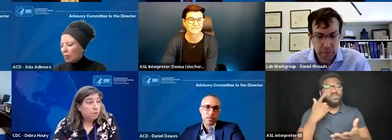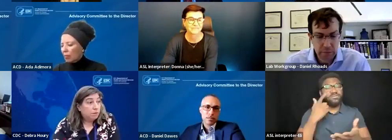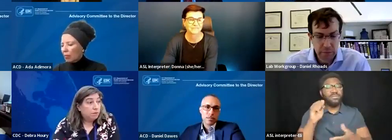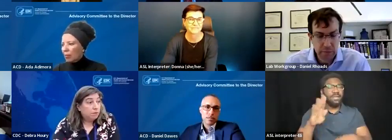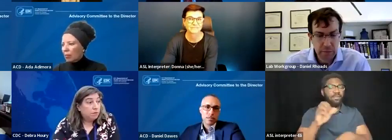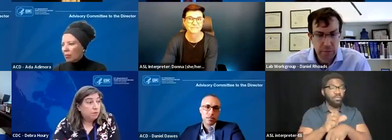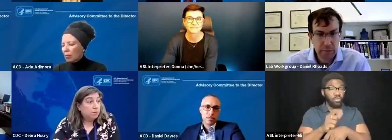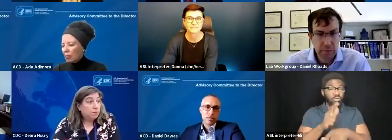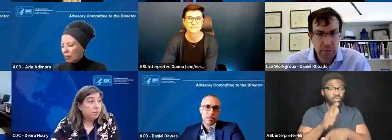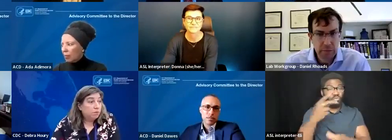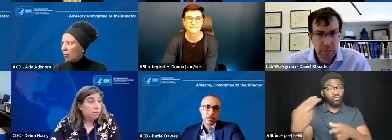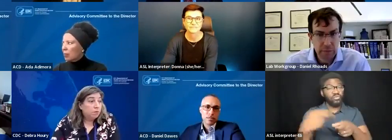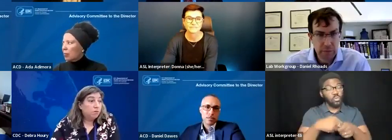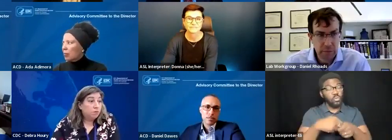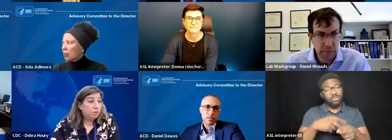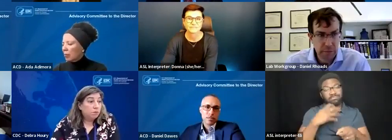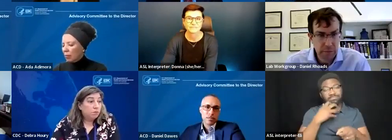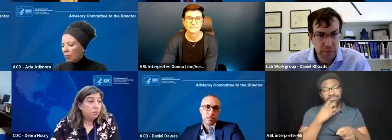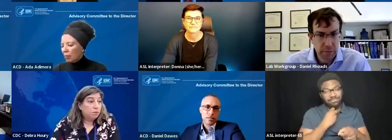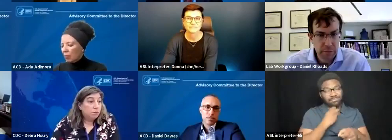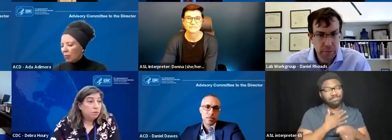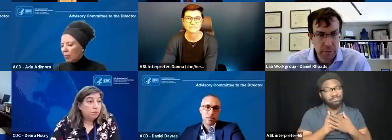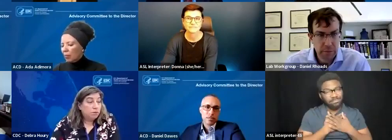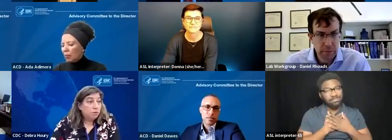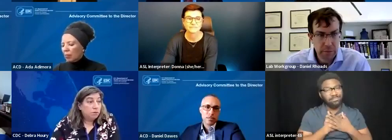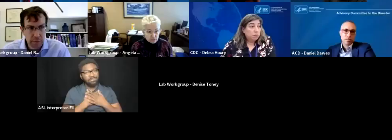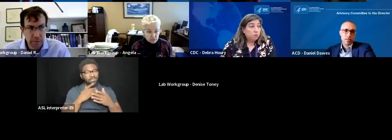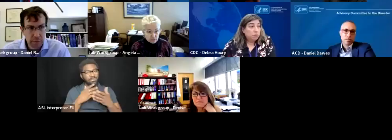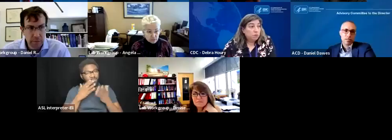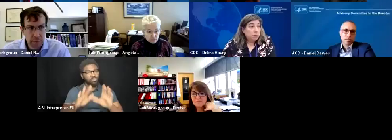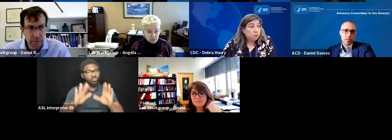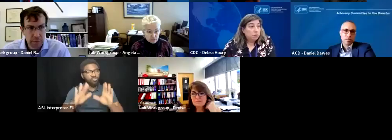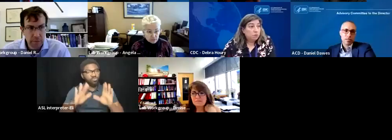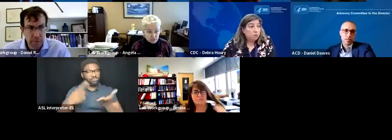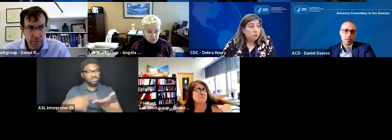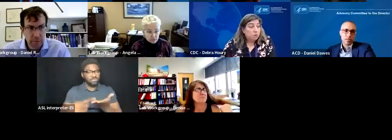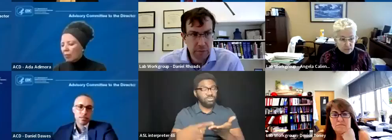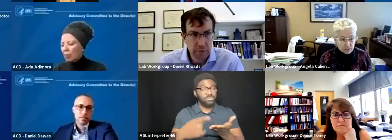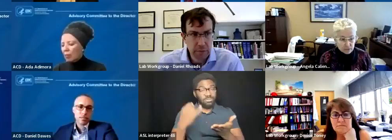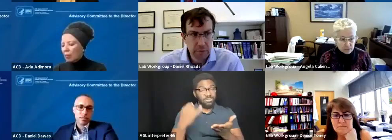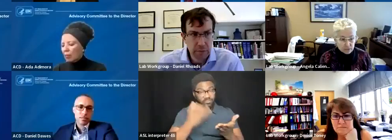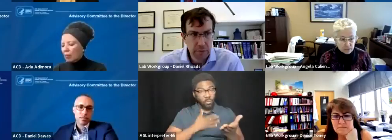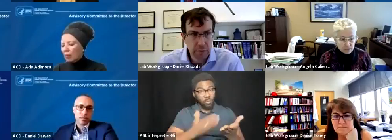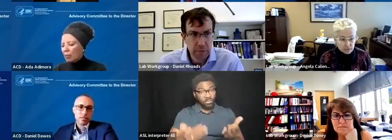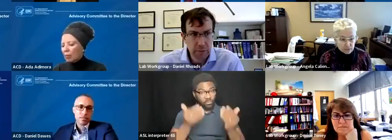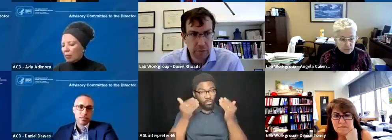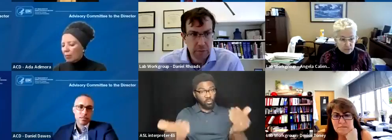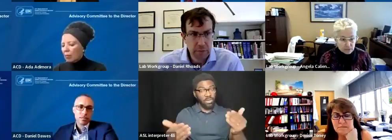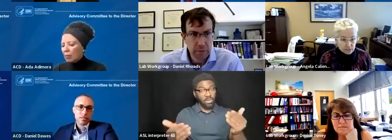So it's been a really productive discussion. If you are willing, I'd like to ask that we move forward to complete the recommendations.